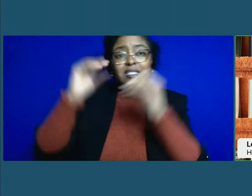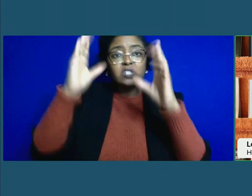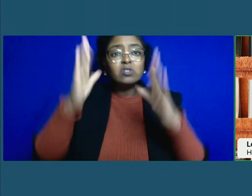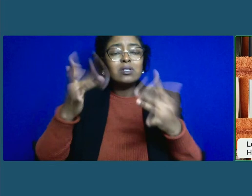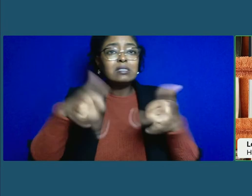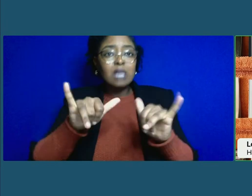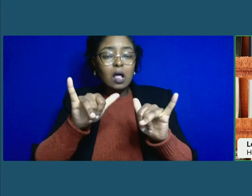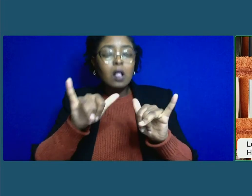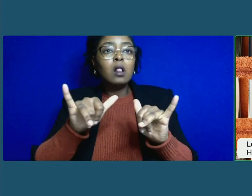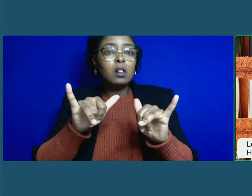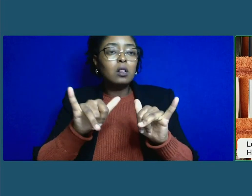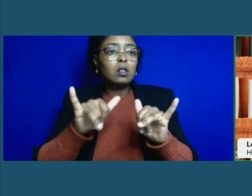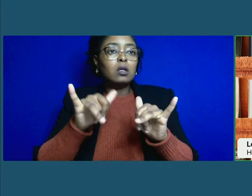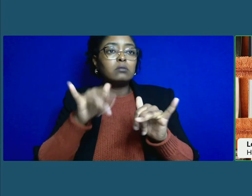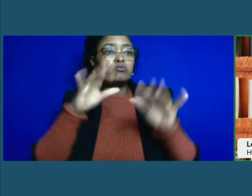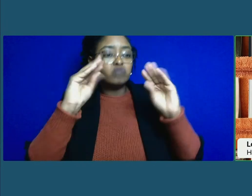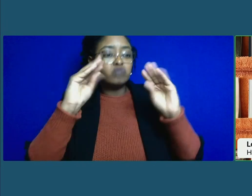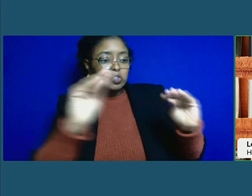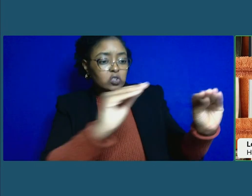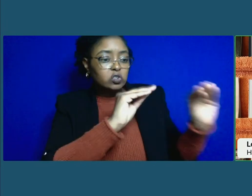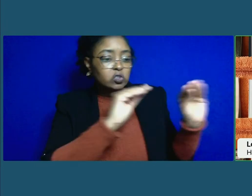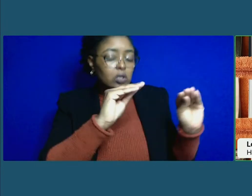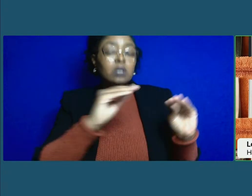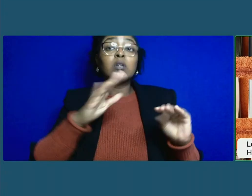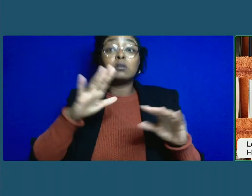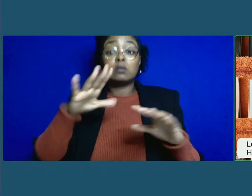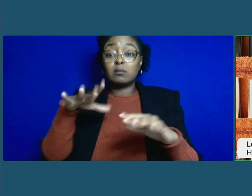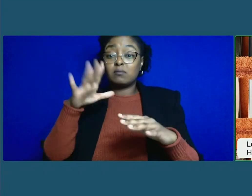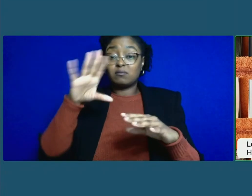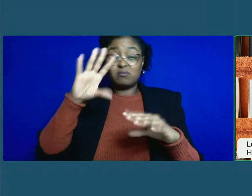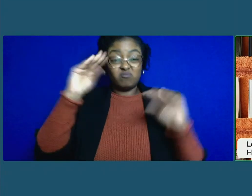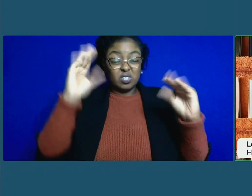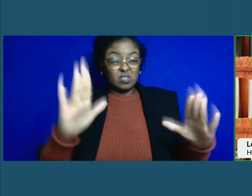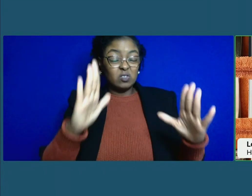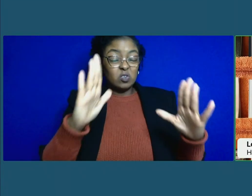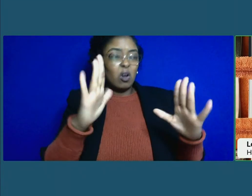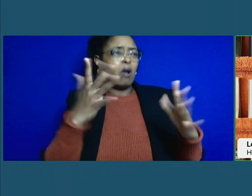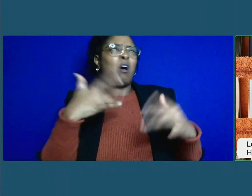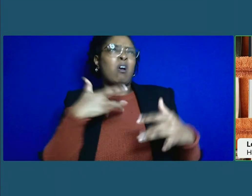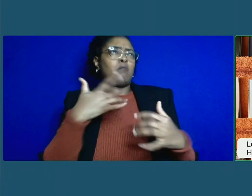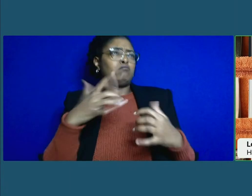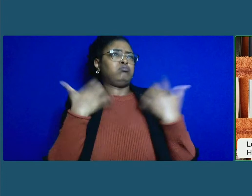while his teacher was still explaining the material to the class. The teacher became so